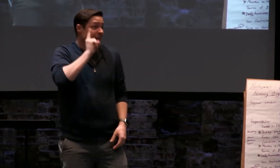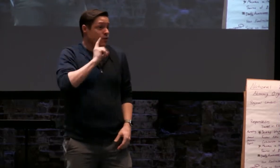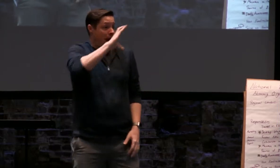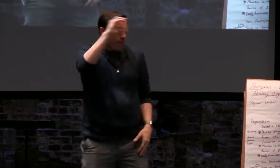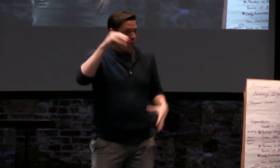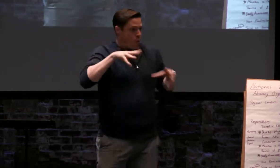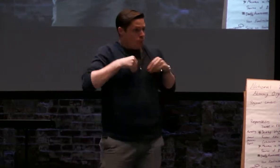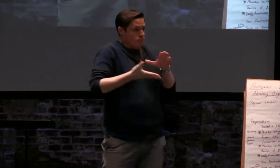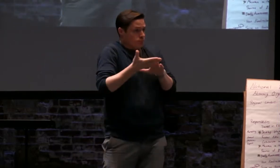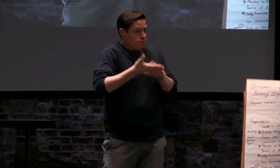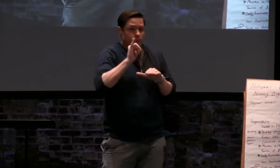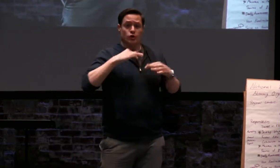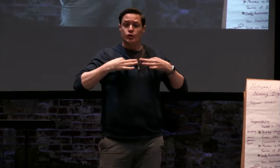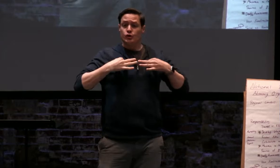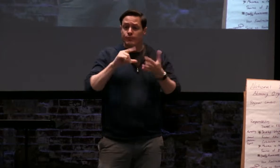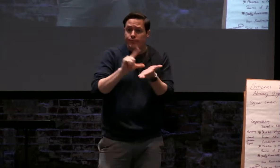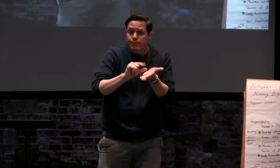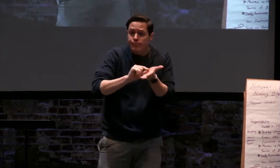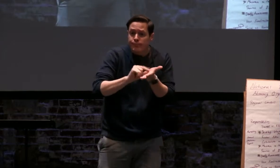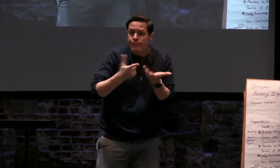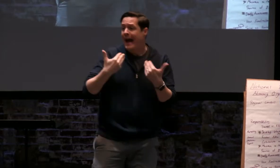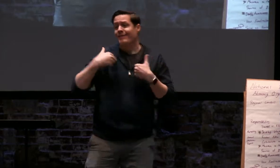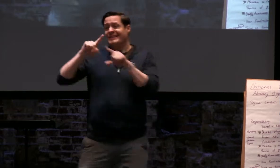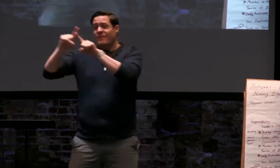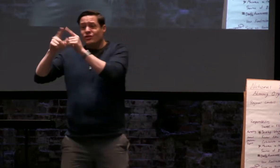A private cooperation owned and run by volunteers